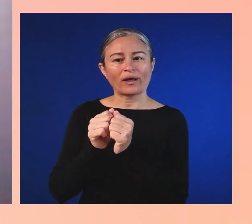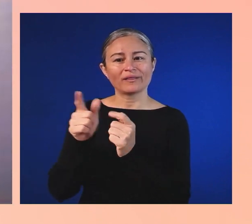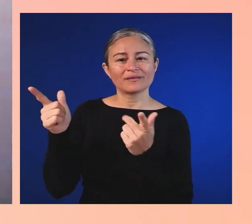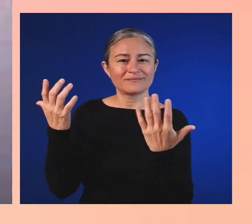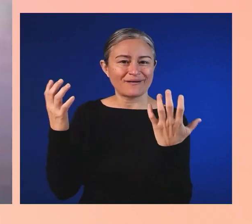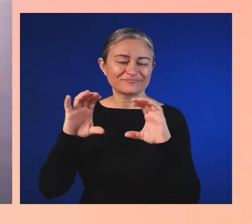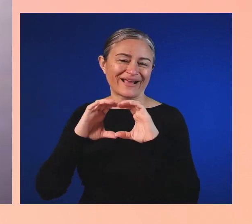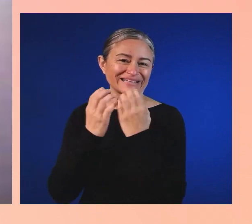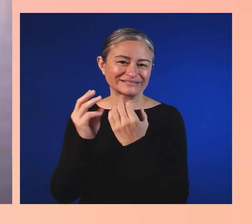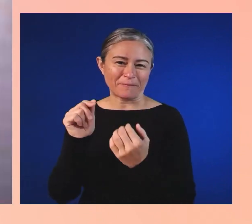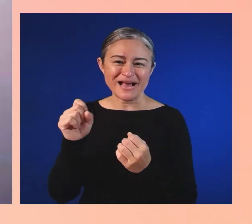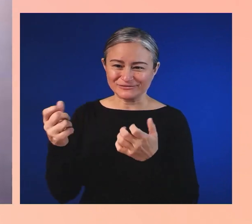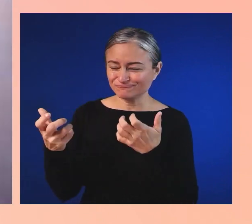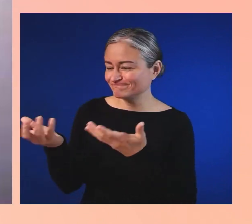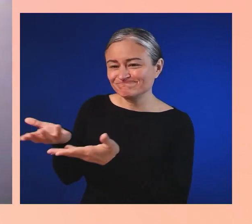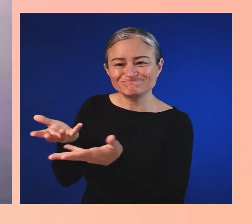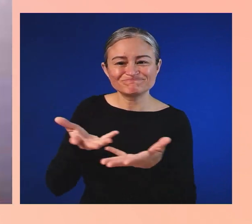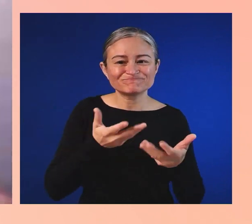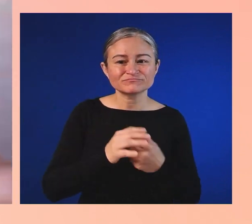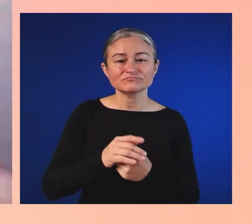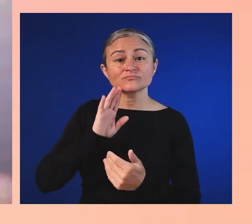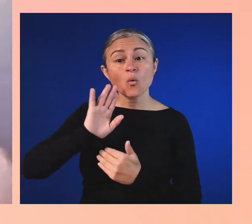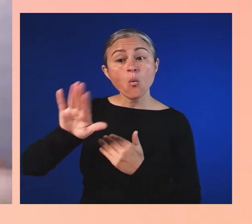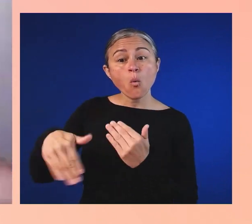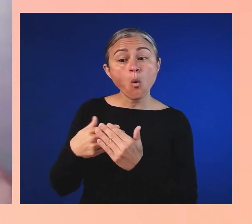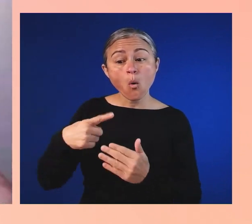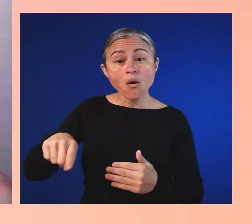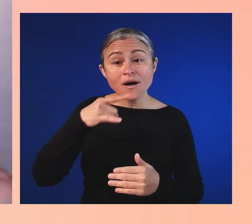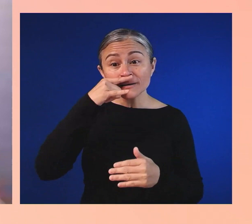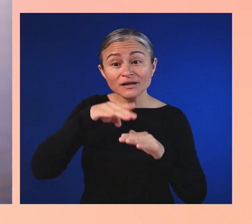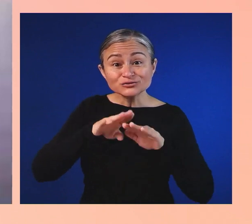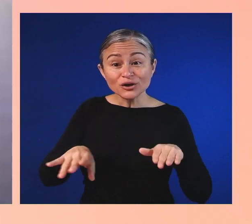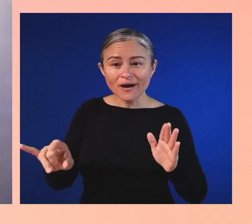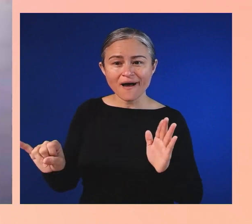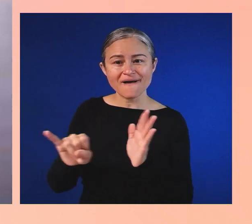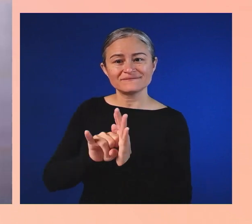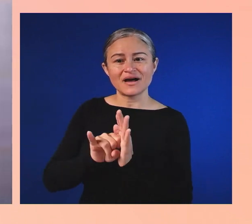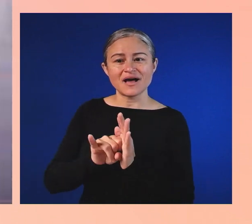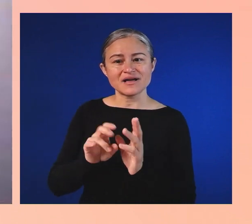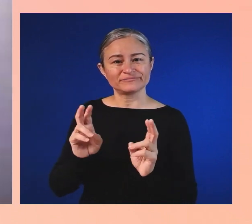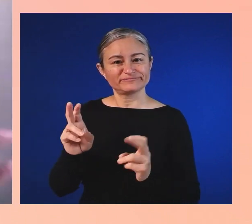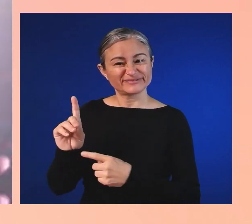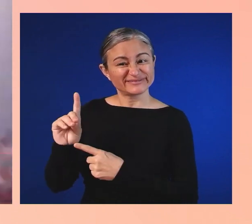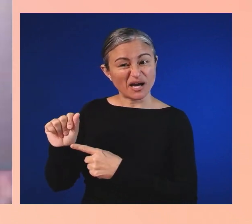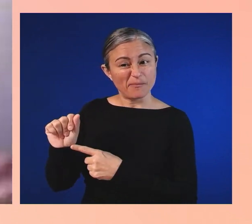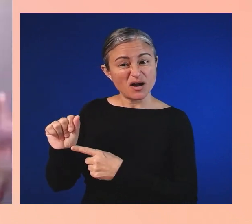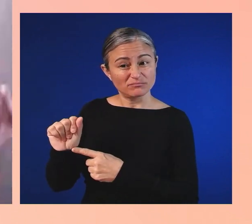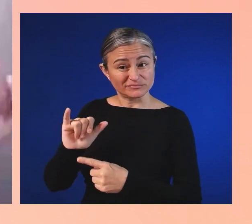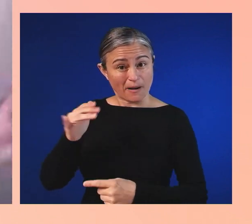identified as disabled, like my son. We were fortunate, we were privileged. We honestly didn't even